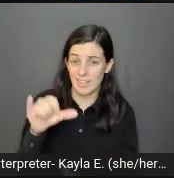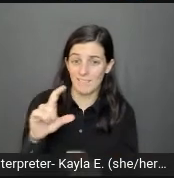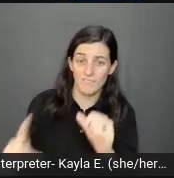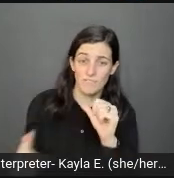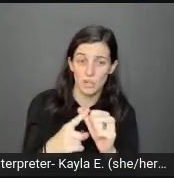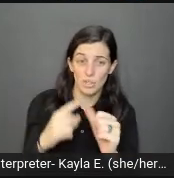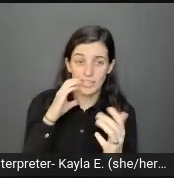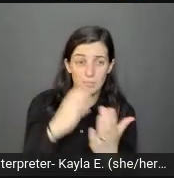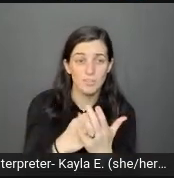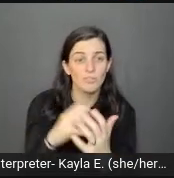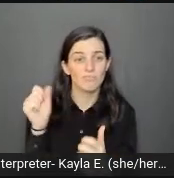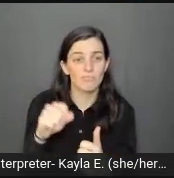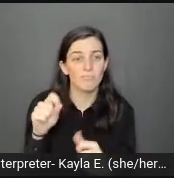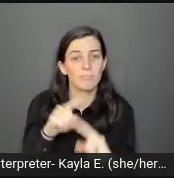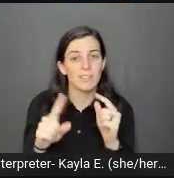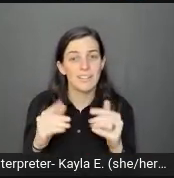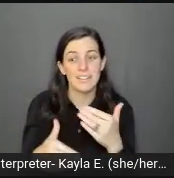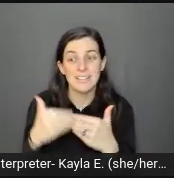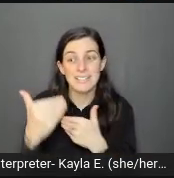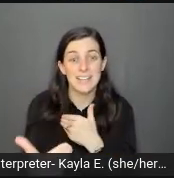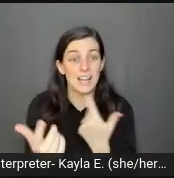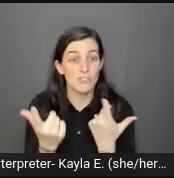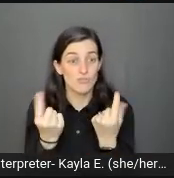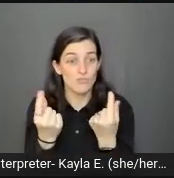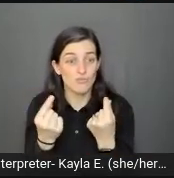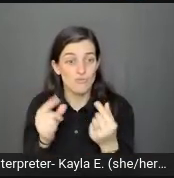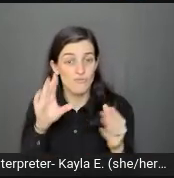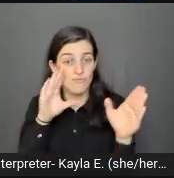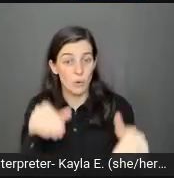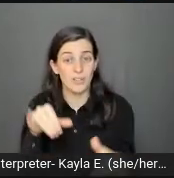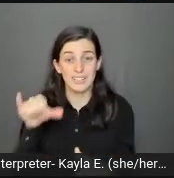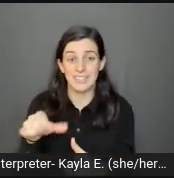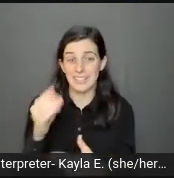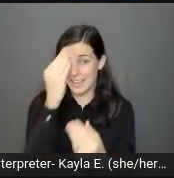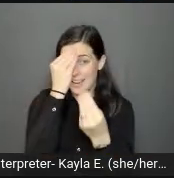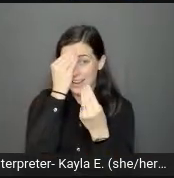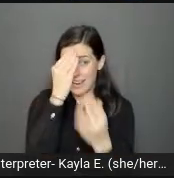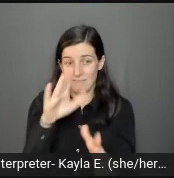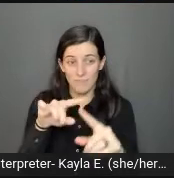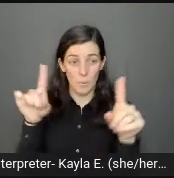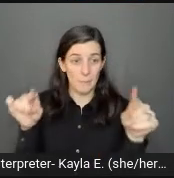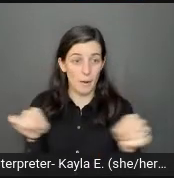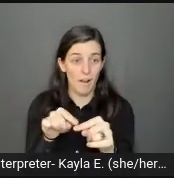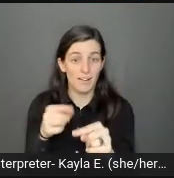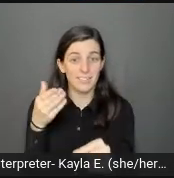Now, the next thing that's going to get focus is this info box here, which is effectively one big link.